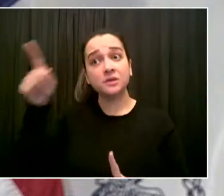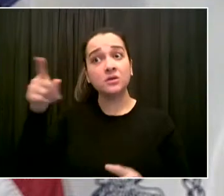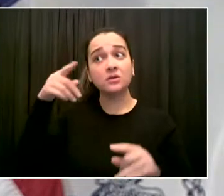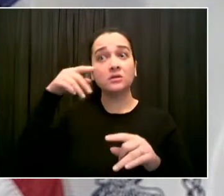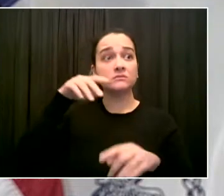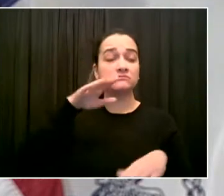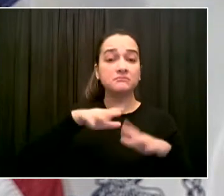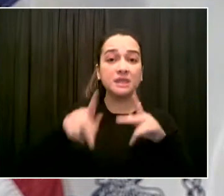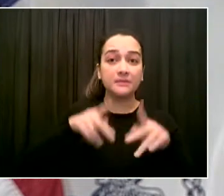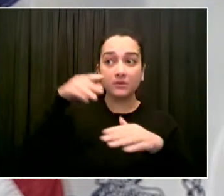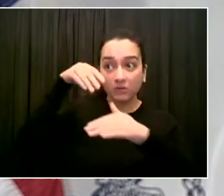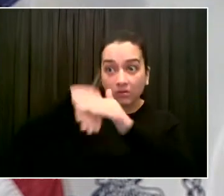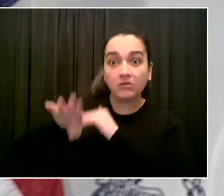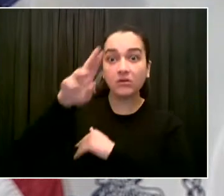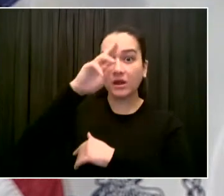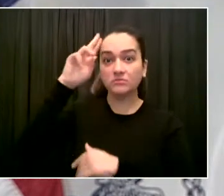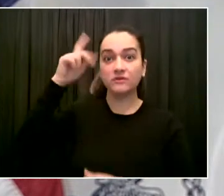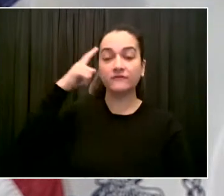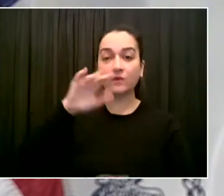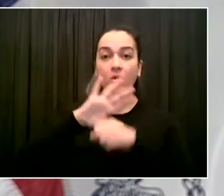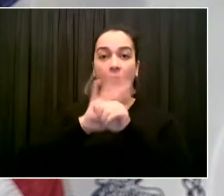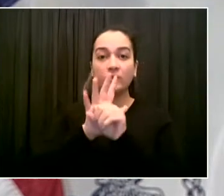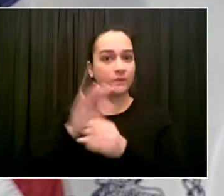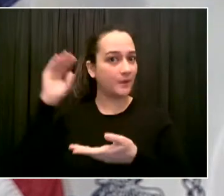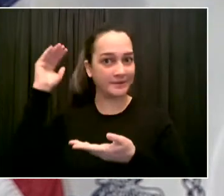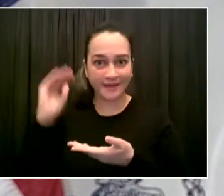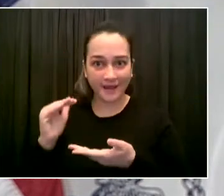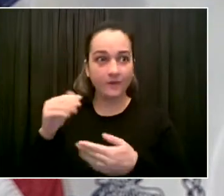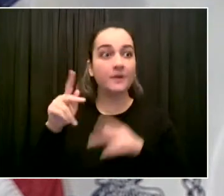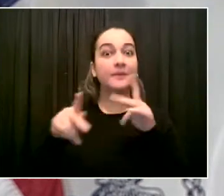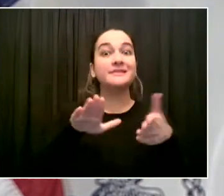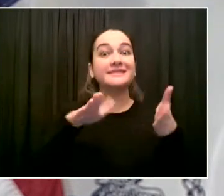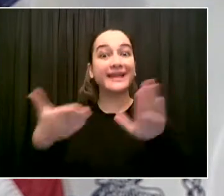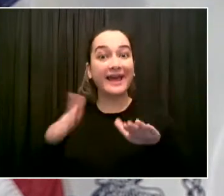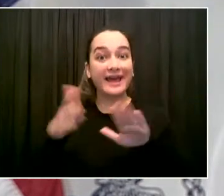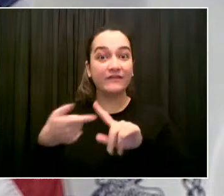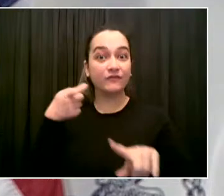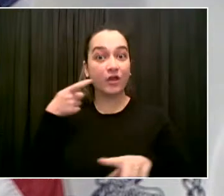AND DEATH. LET ME TURN TO DR. CHOKSHI TO